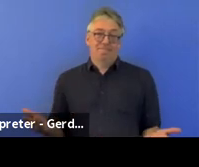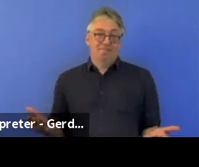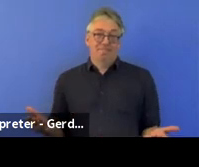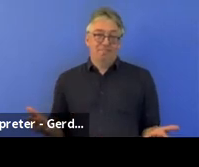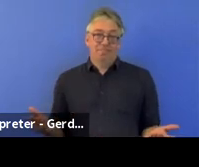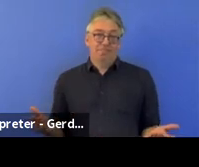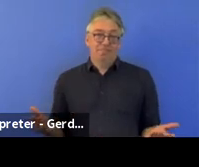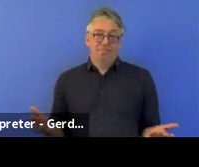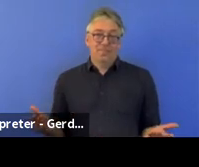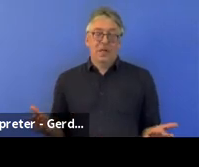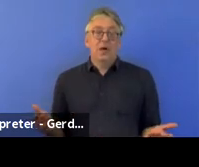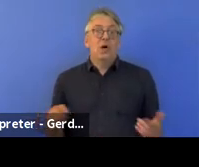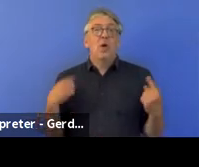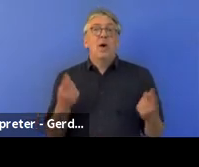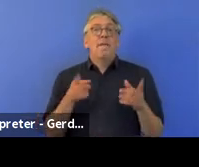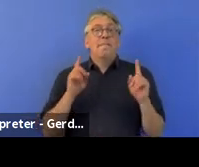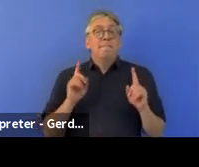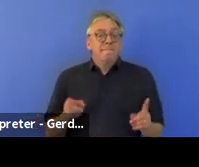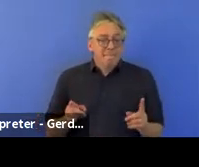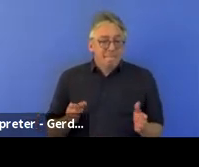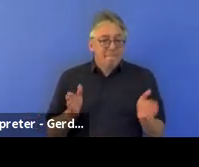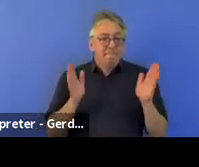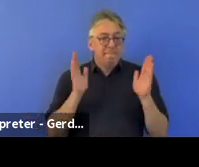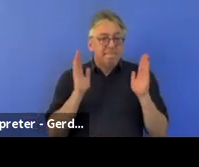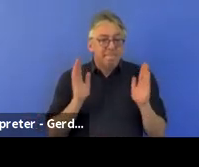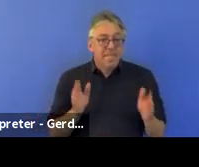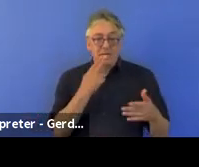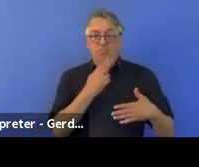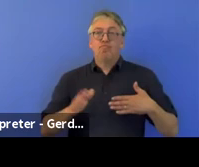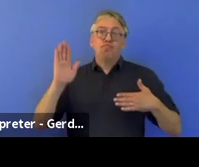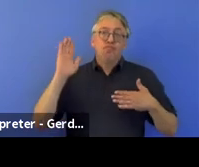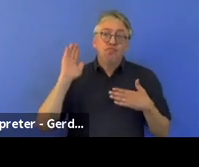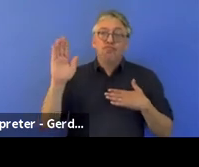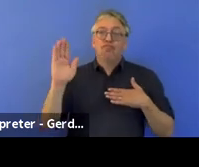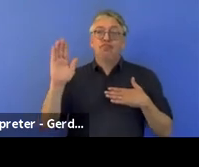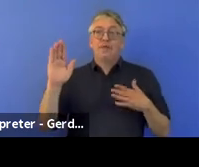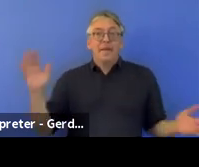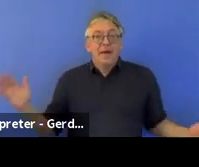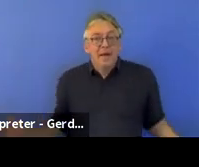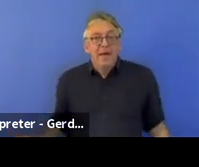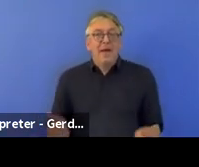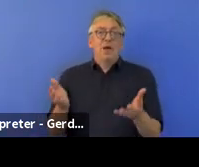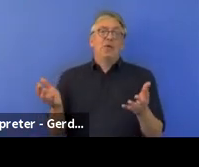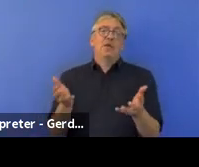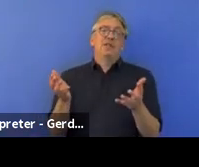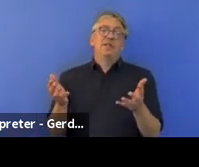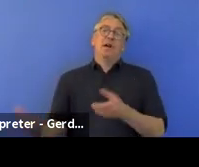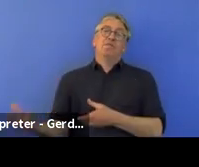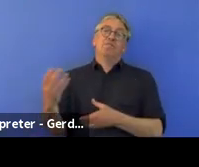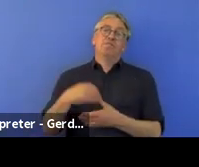Therefore, we must make specific commitments and show how we're making these commitments to increase